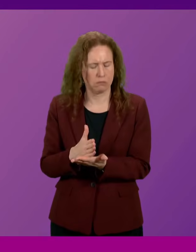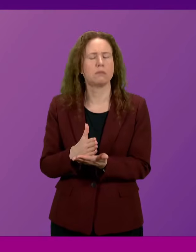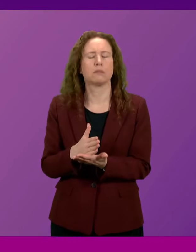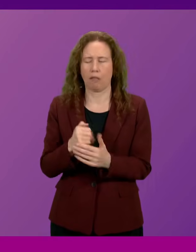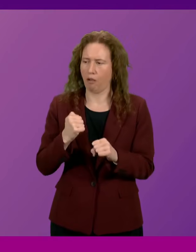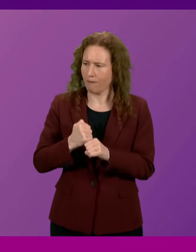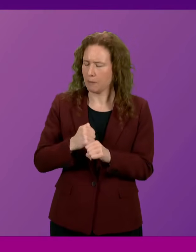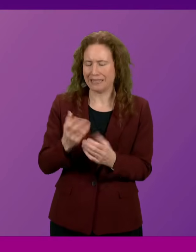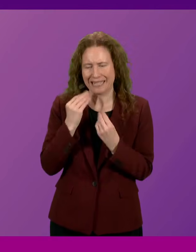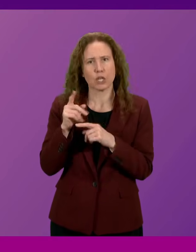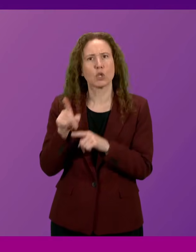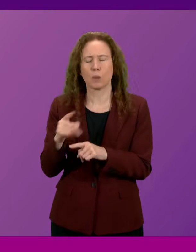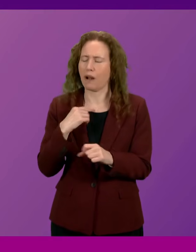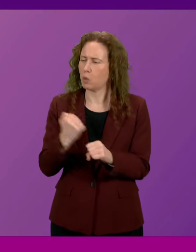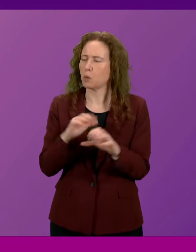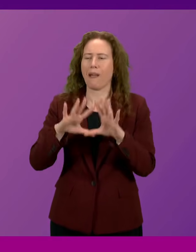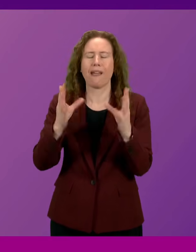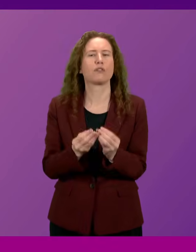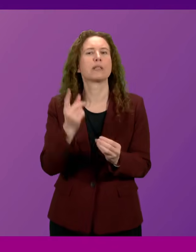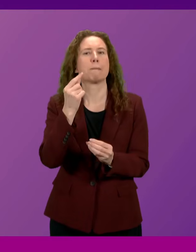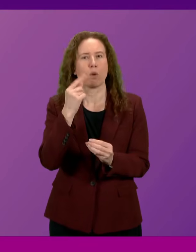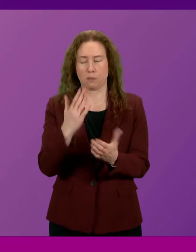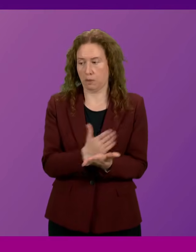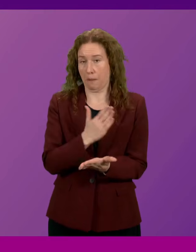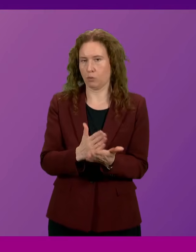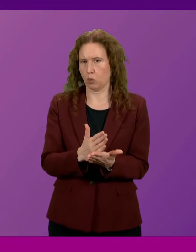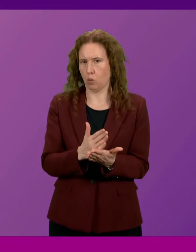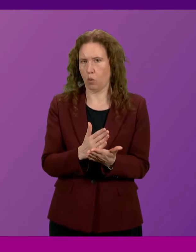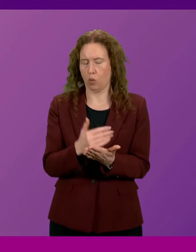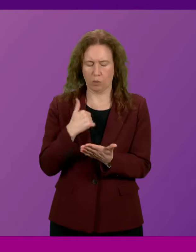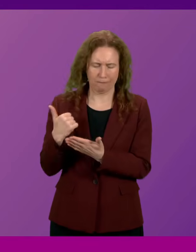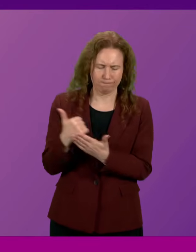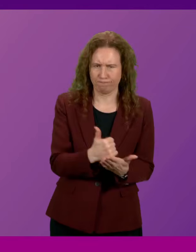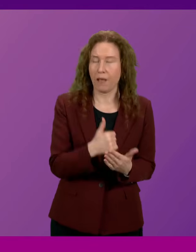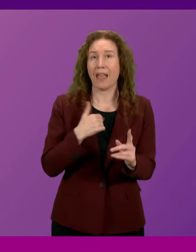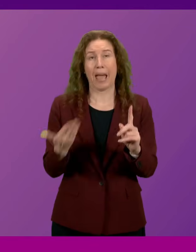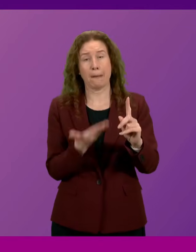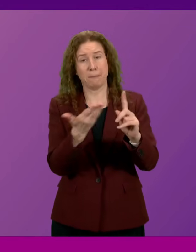bench. I will do everything that I can to ensure that the Government’s ambitions to